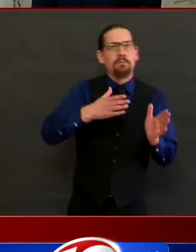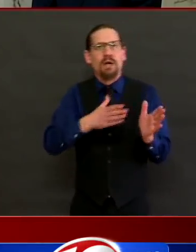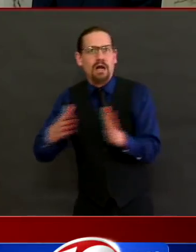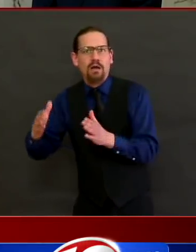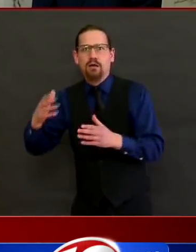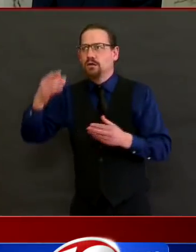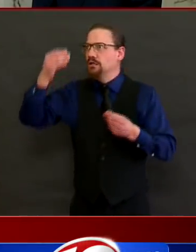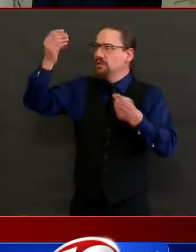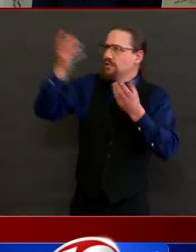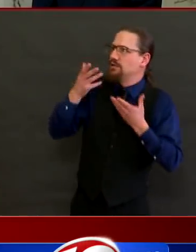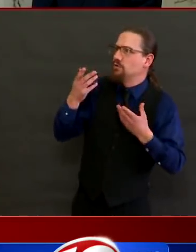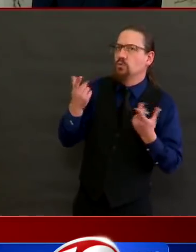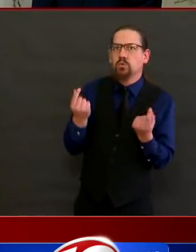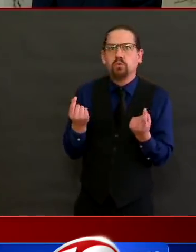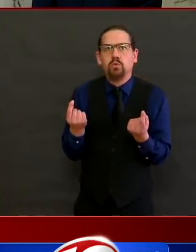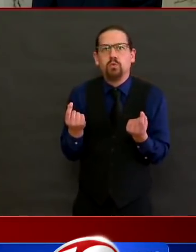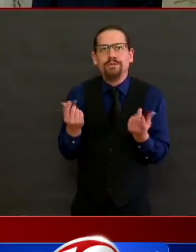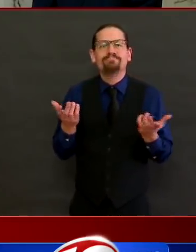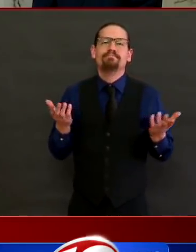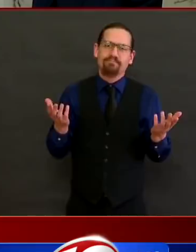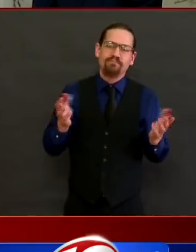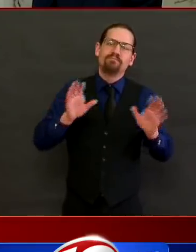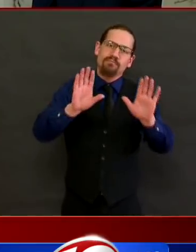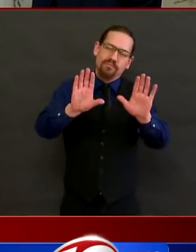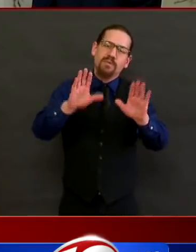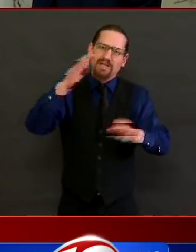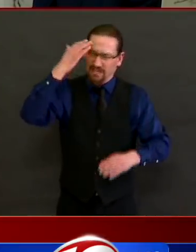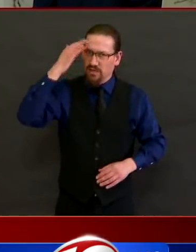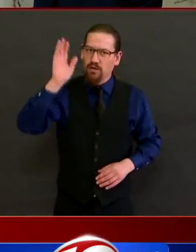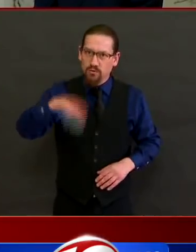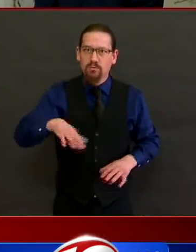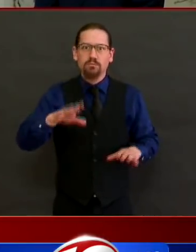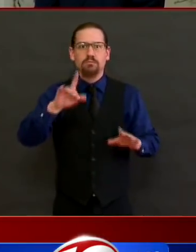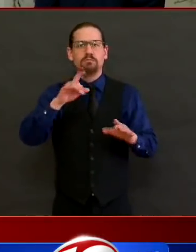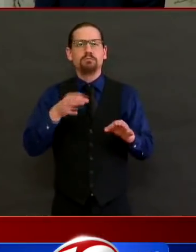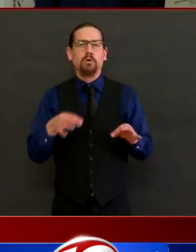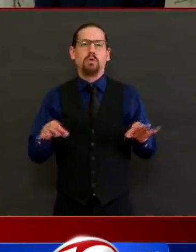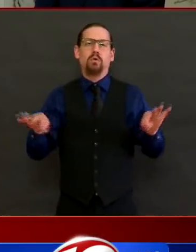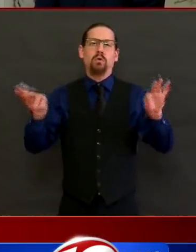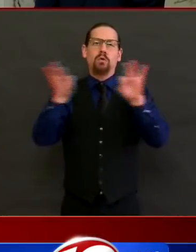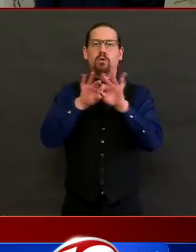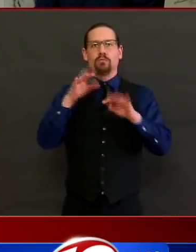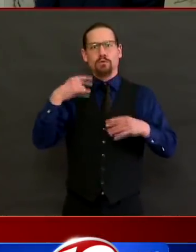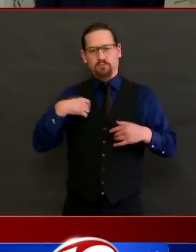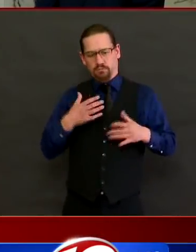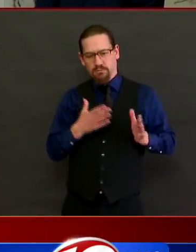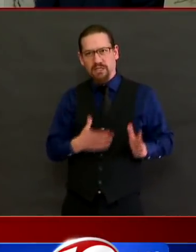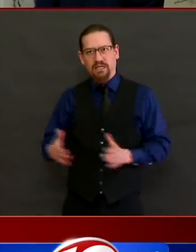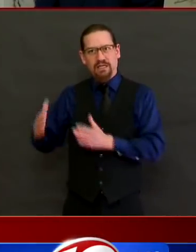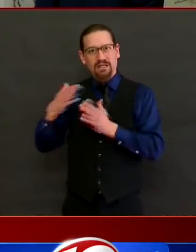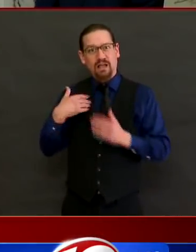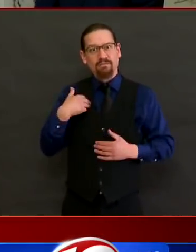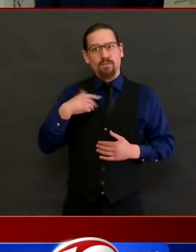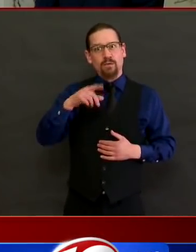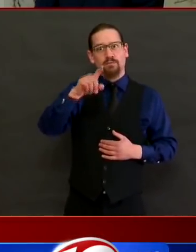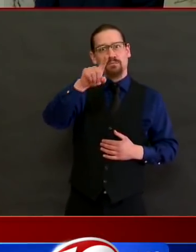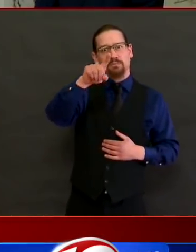THIS IS A HUGE DECISION.